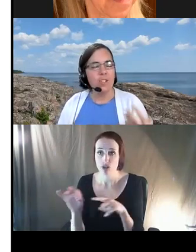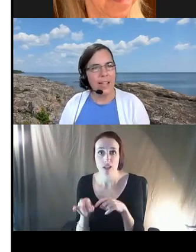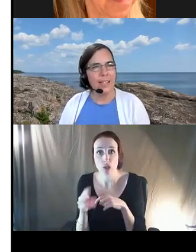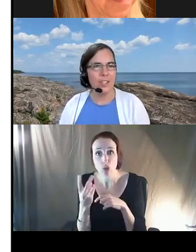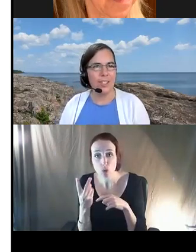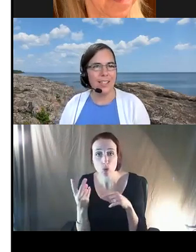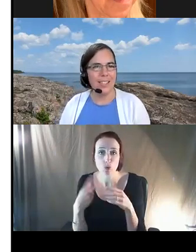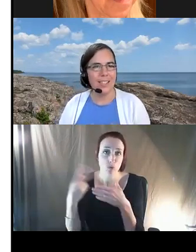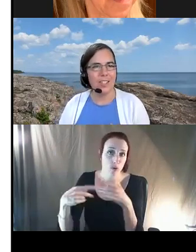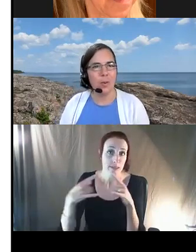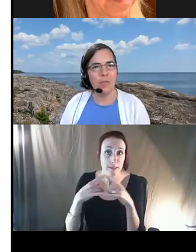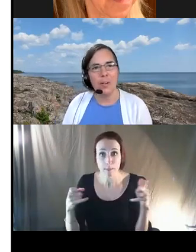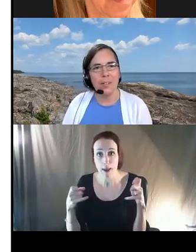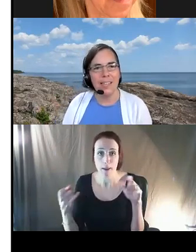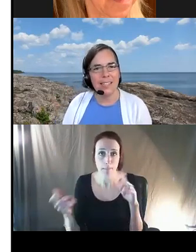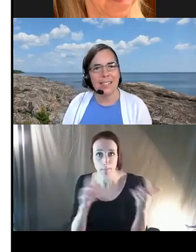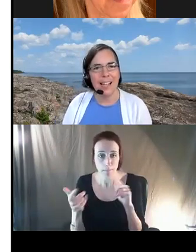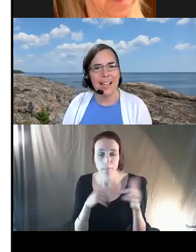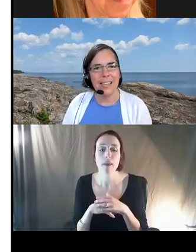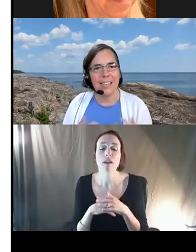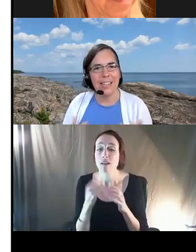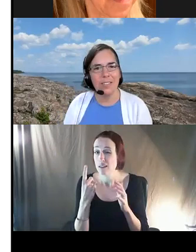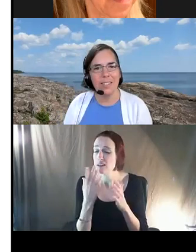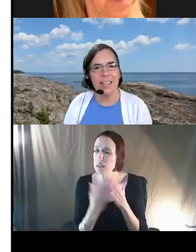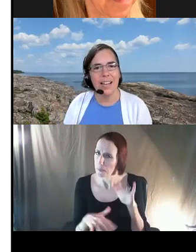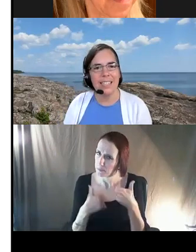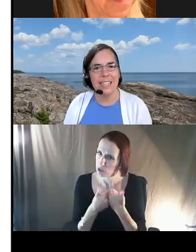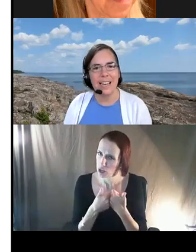But there is challenges to this. So, if we go to the next slide, here is an idea of